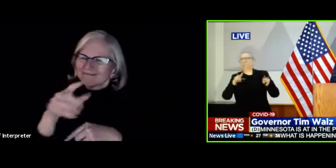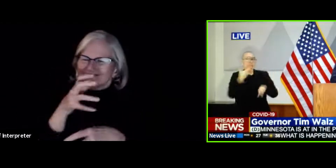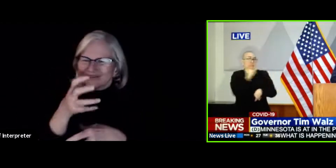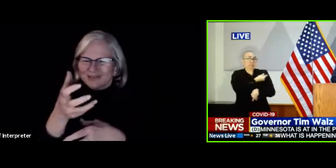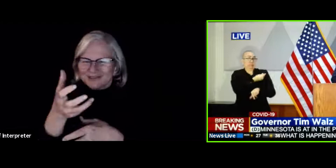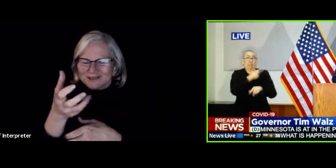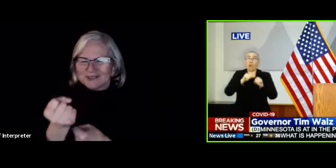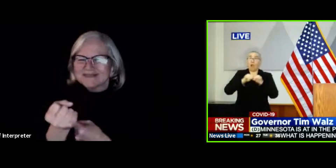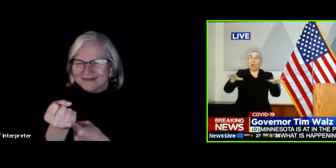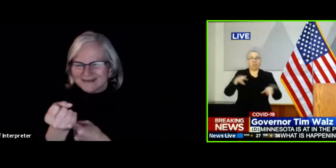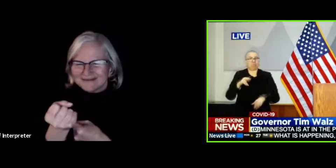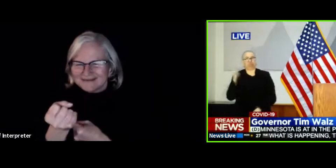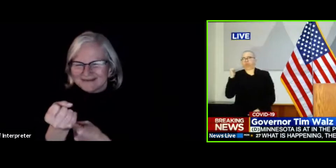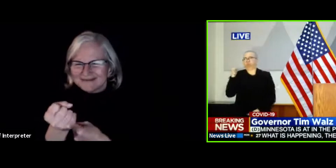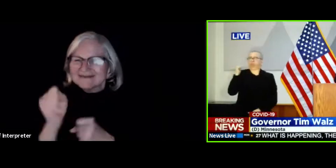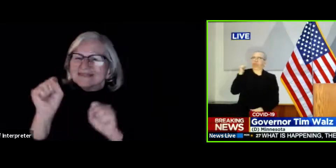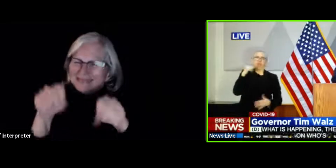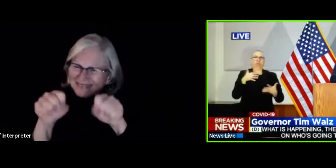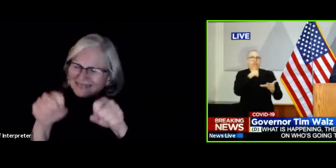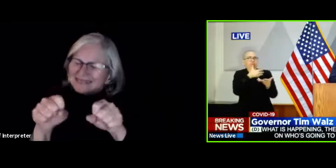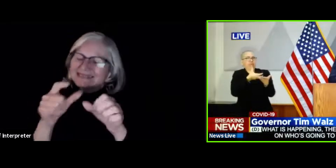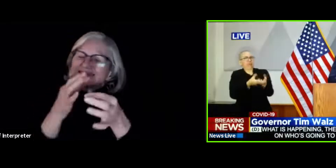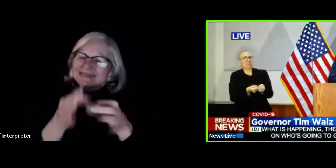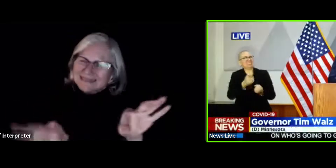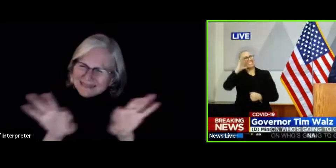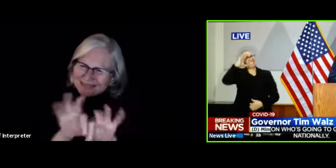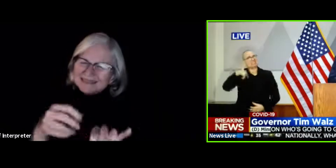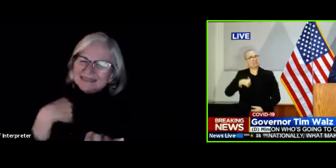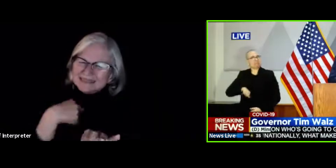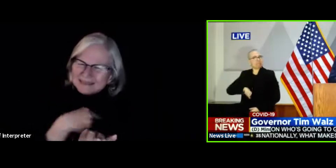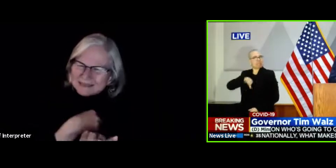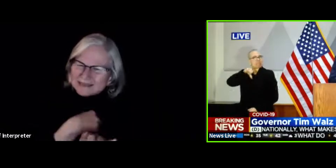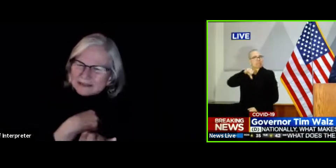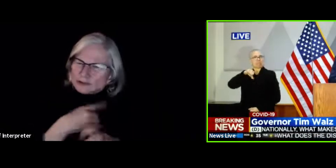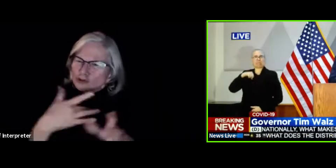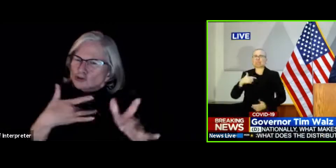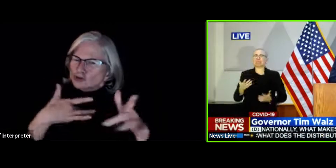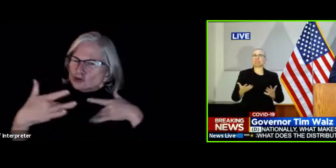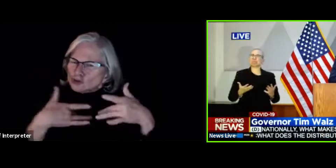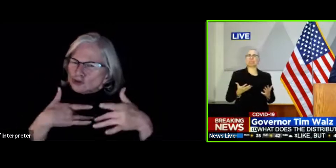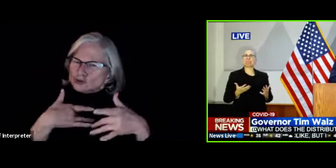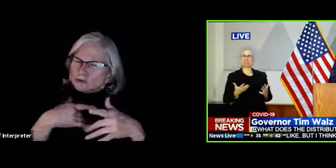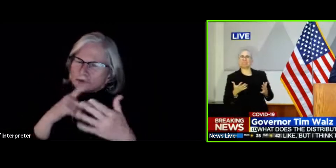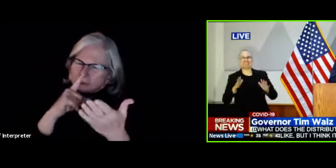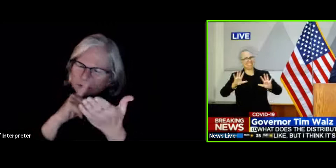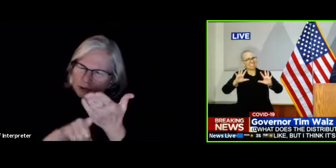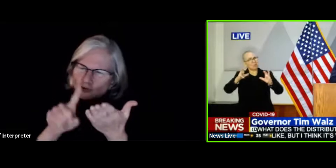STATES WE HAVE A LONG, PROUD REPUTATION OF VETTING THESE THINGS BUT